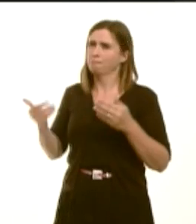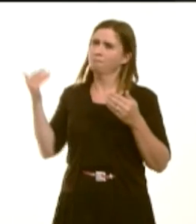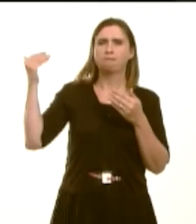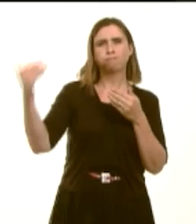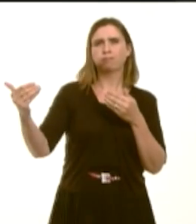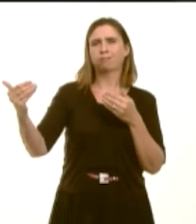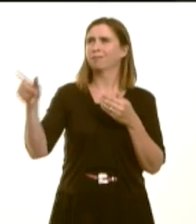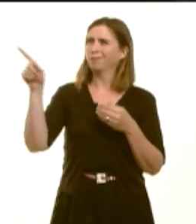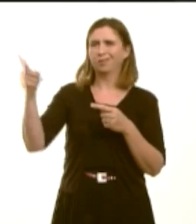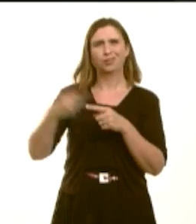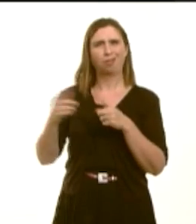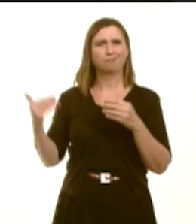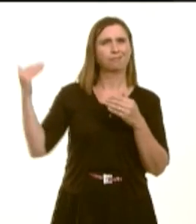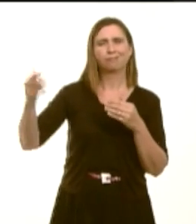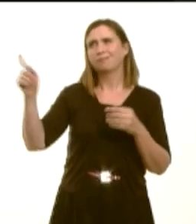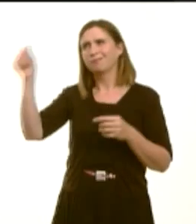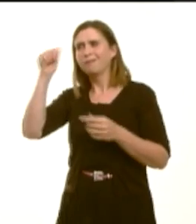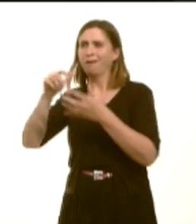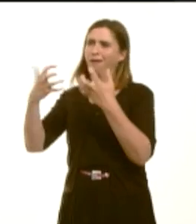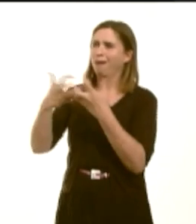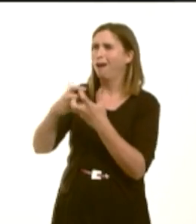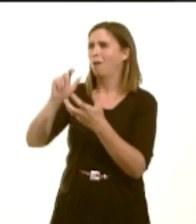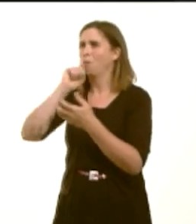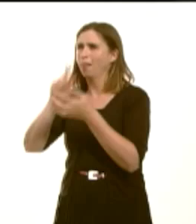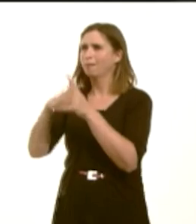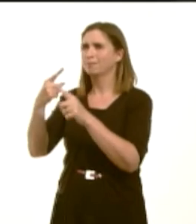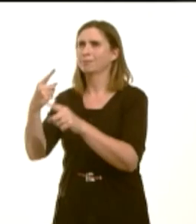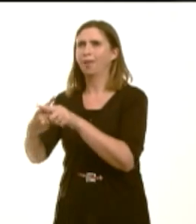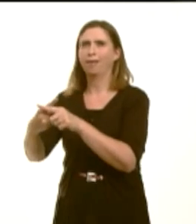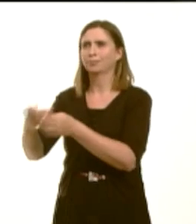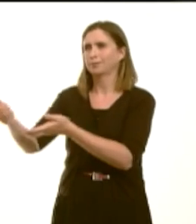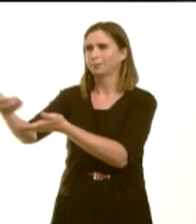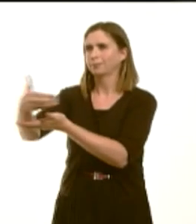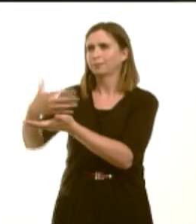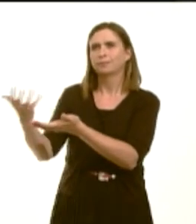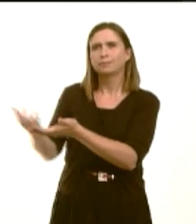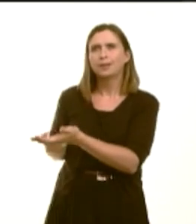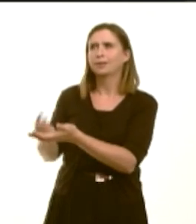area, in terms of having a tax collection ability from its inception. I wondered whether